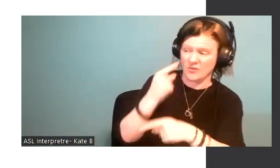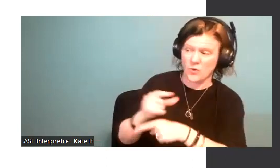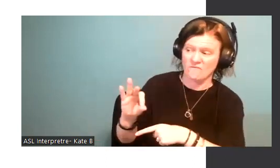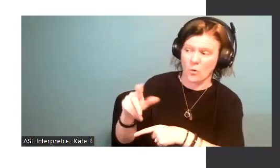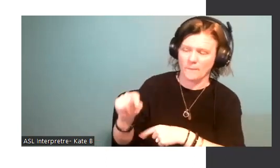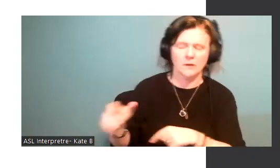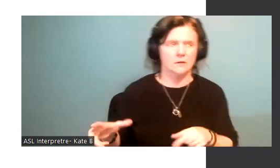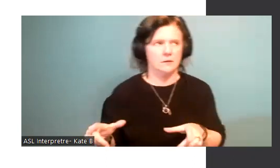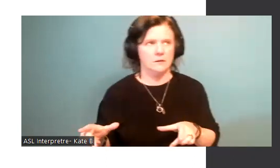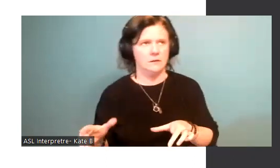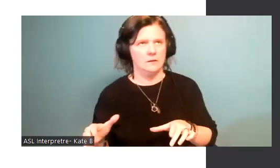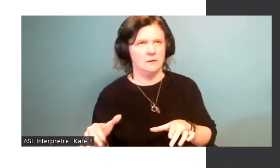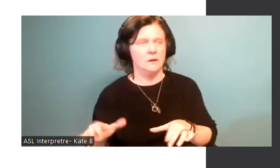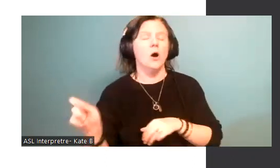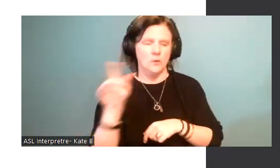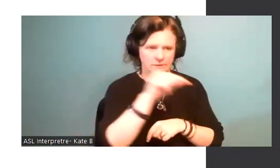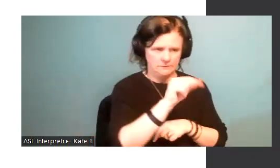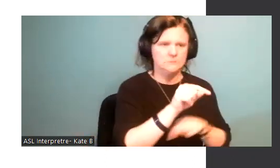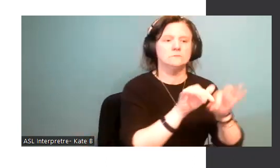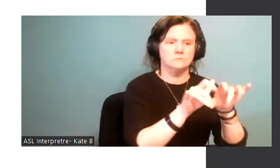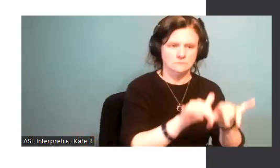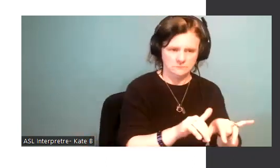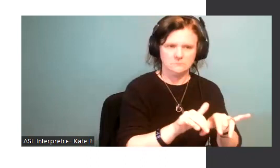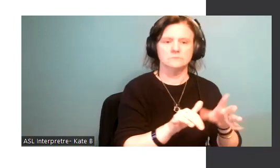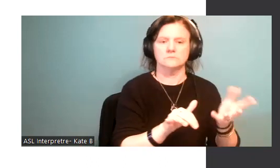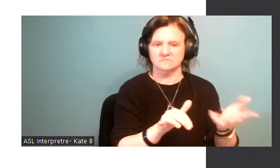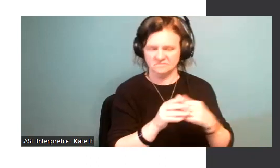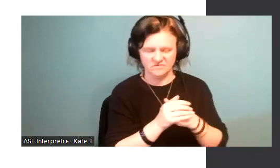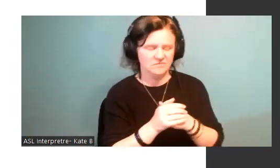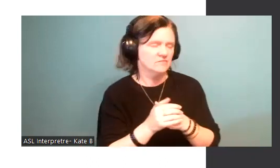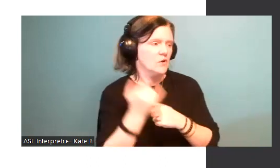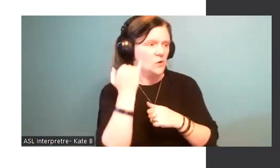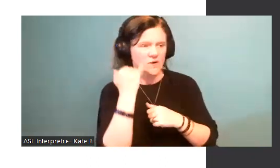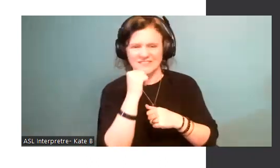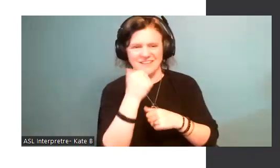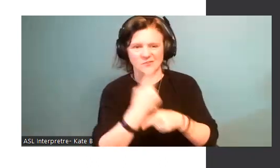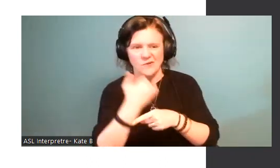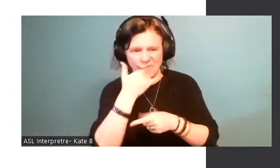haven't properly formatted for a phone number that may be a good time to trigger and say this is